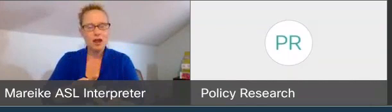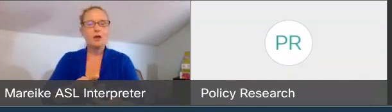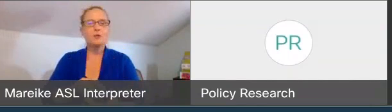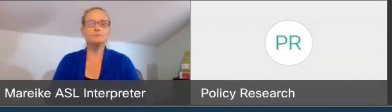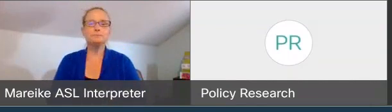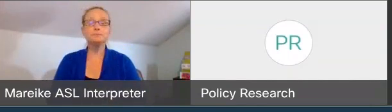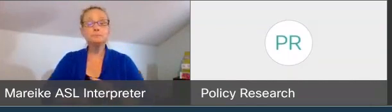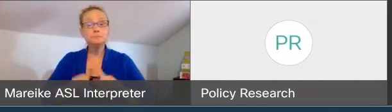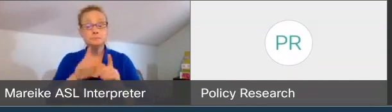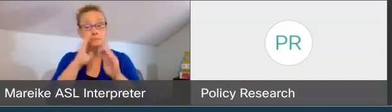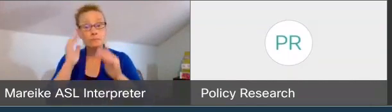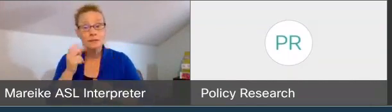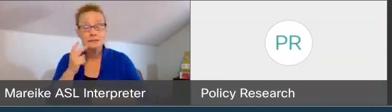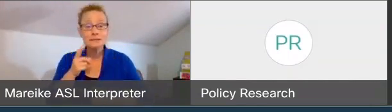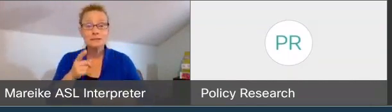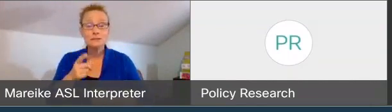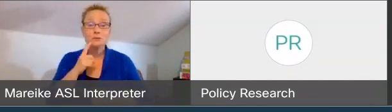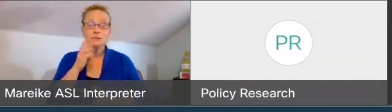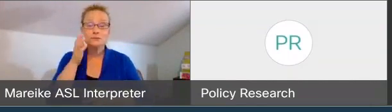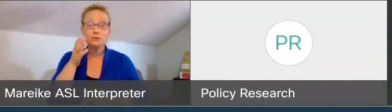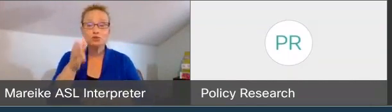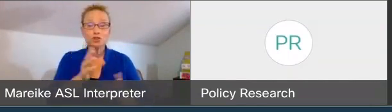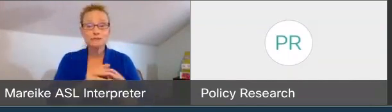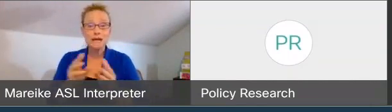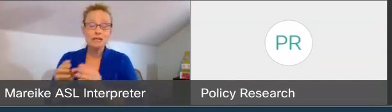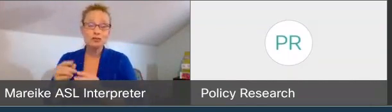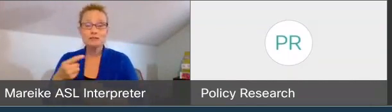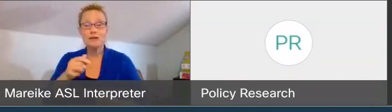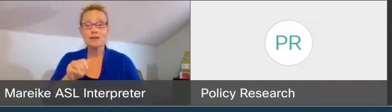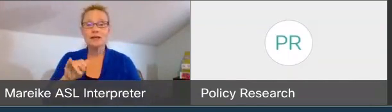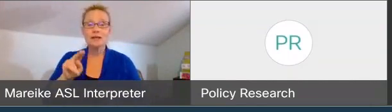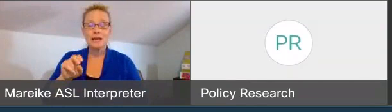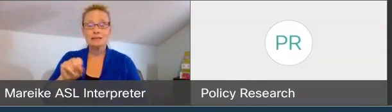but we hope to see you at the future sessions of the GAIN Centers Virtual Learning Community